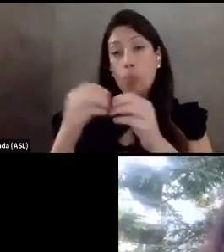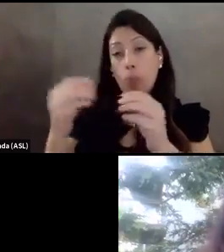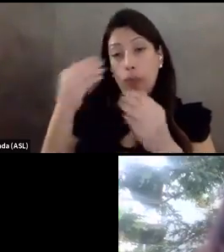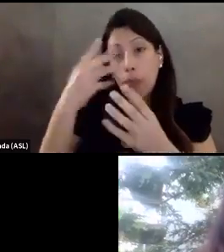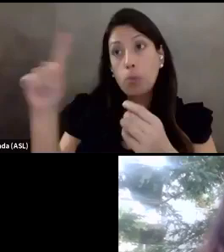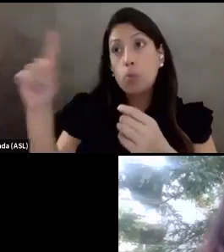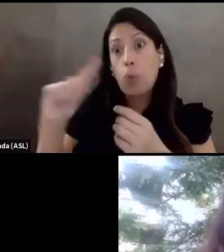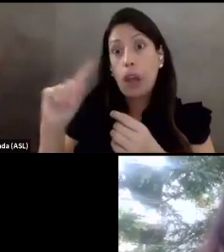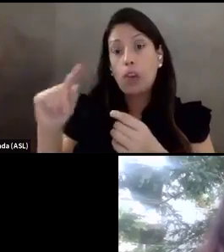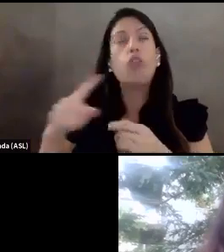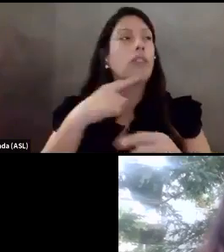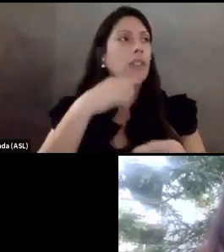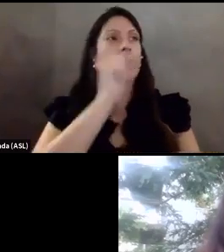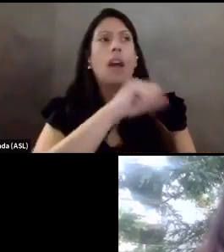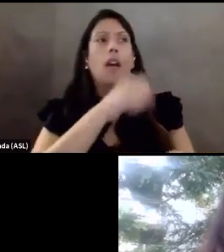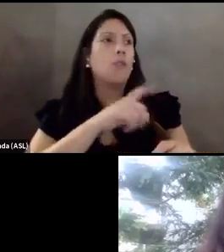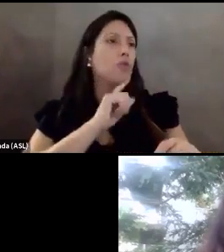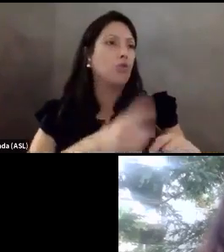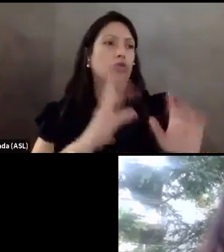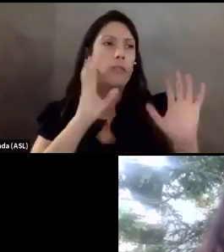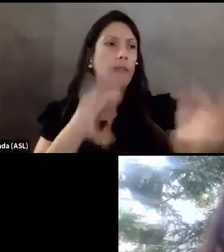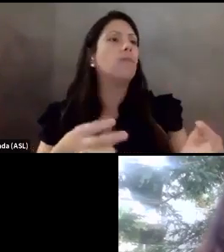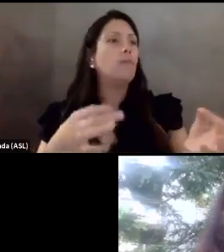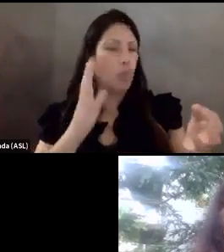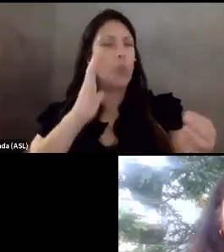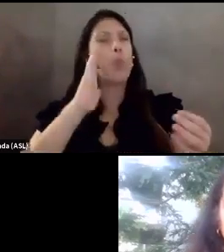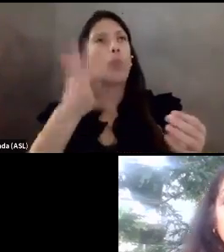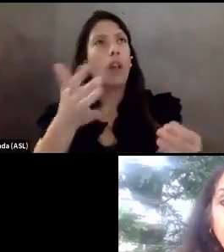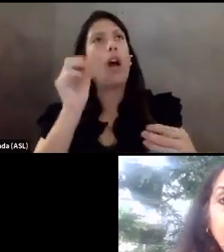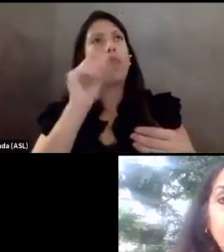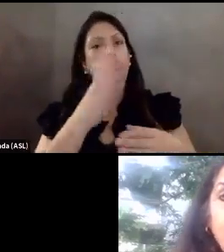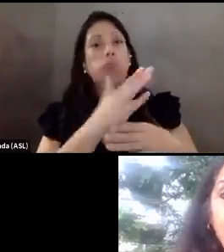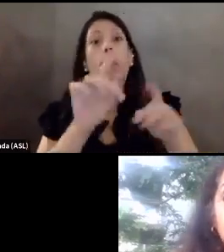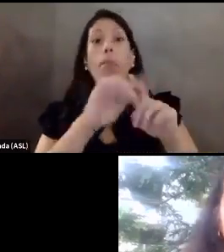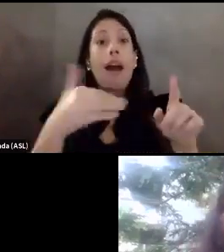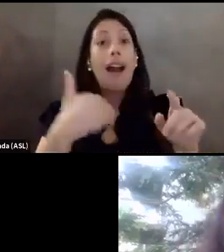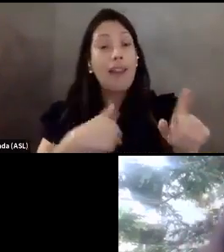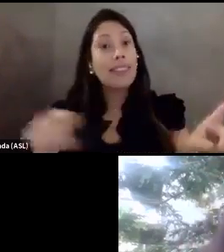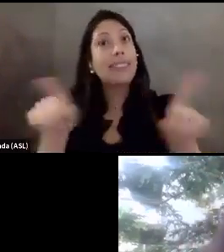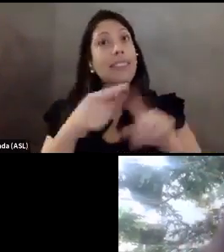information, but we do have same day testing available in Windsor and